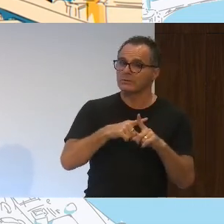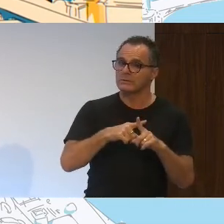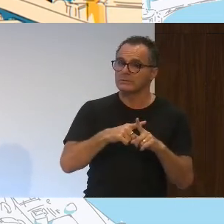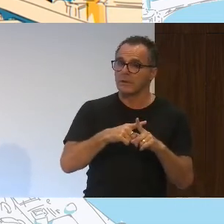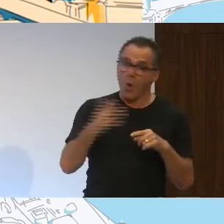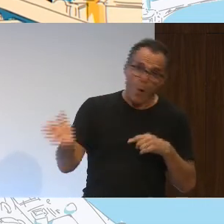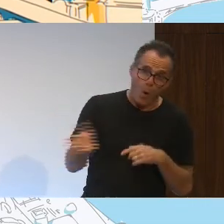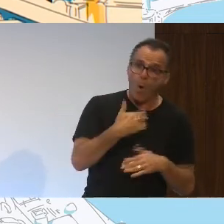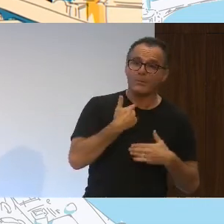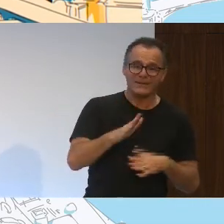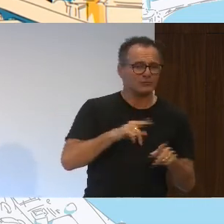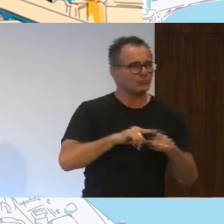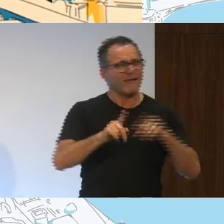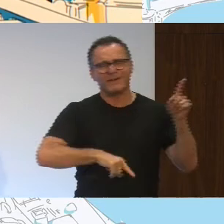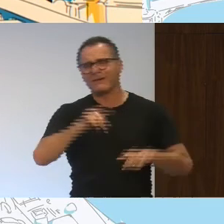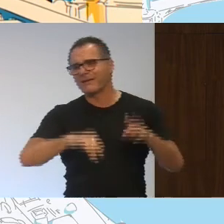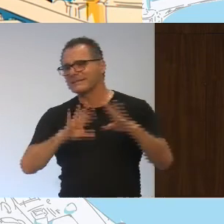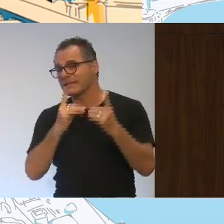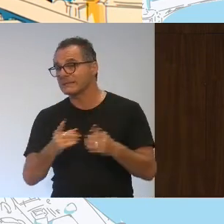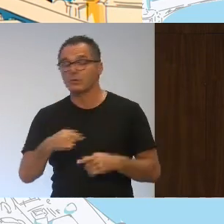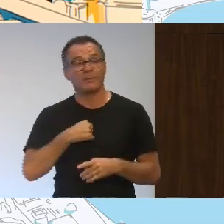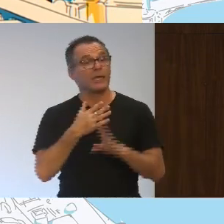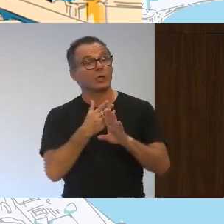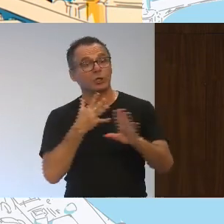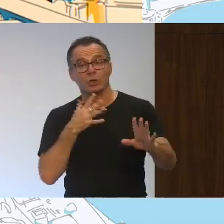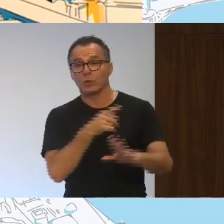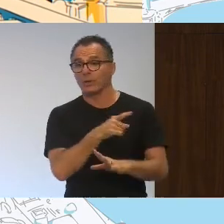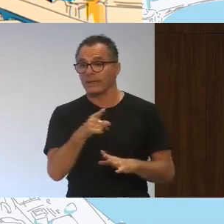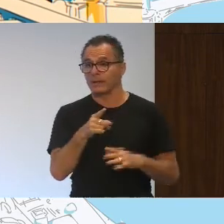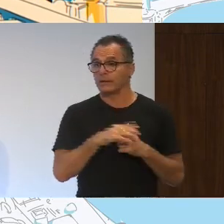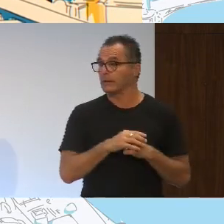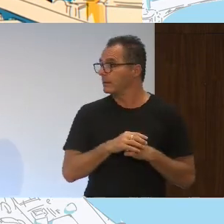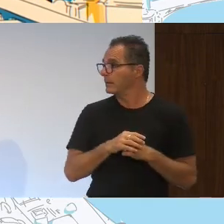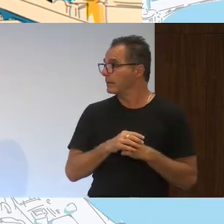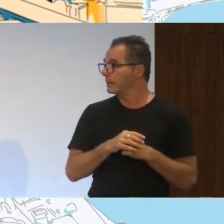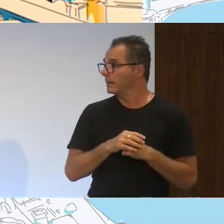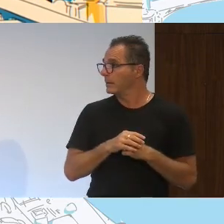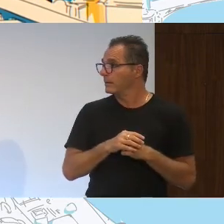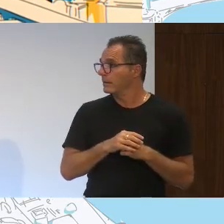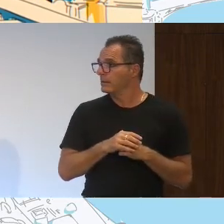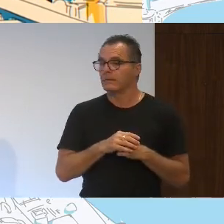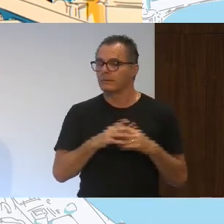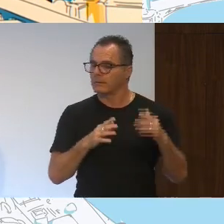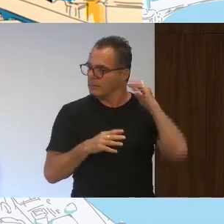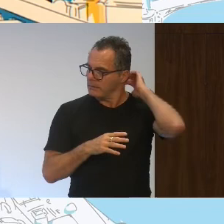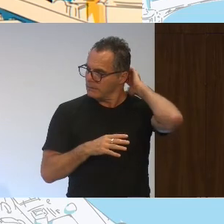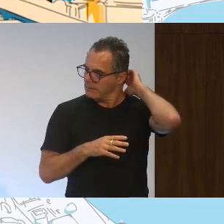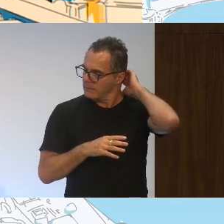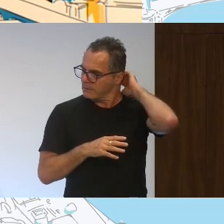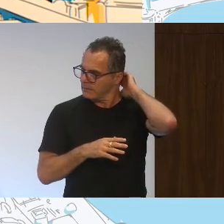So I was queuing up to send them all to you, to sort them out and then the GCRP monoclonal antibody came.